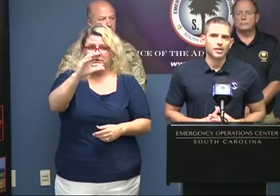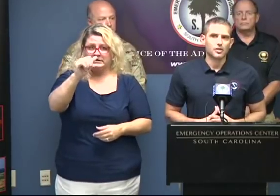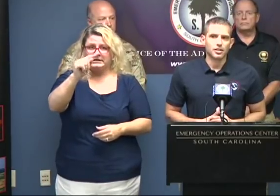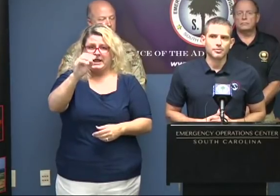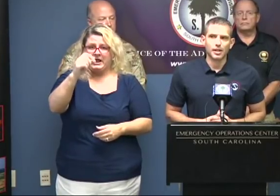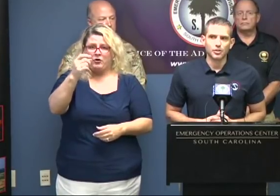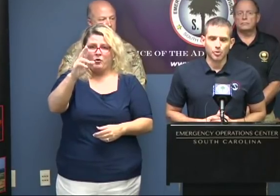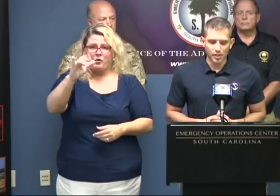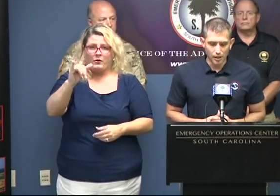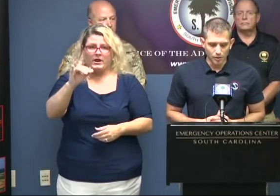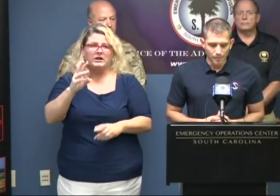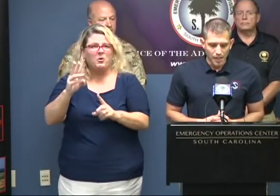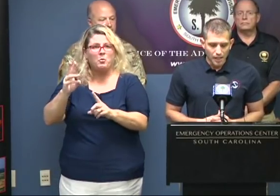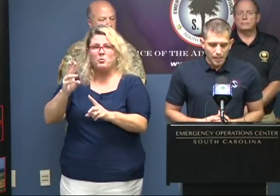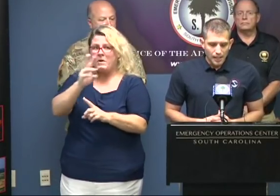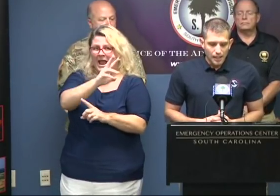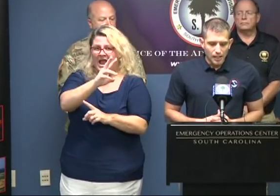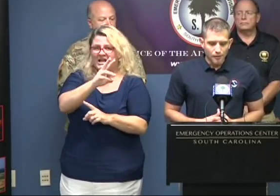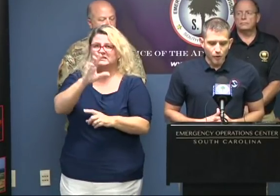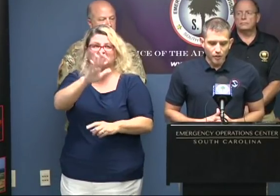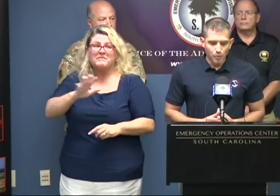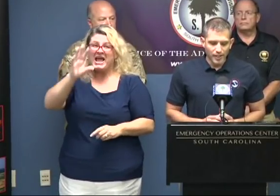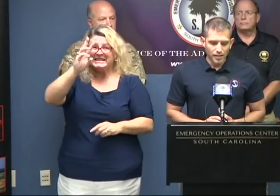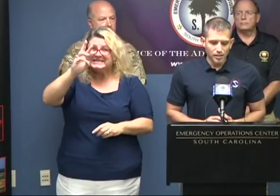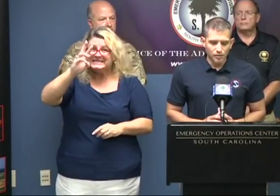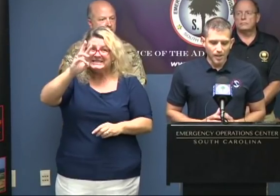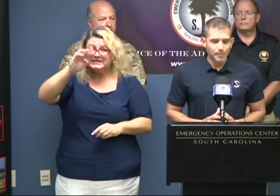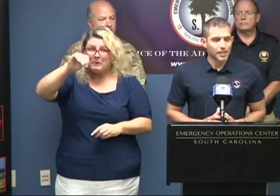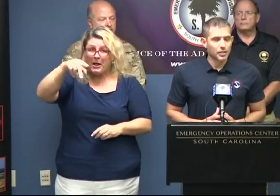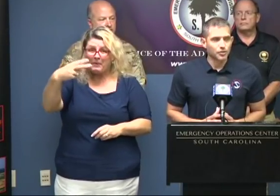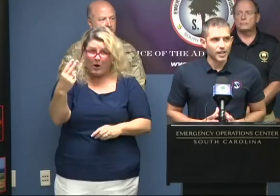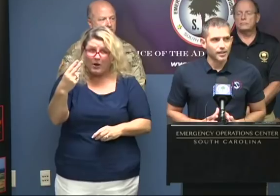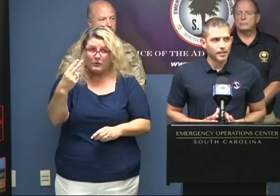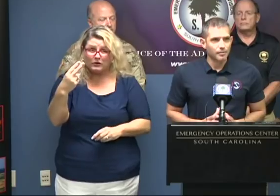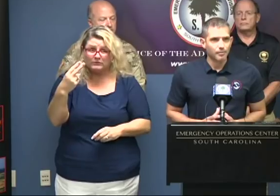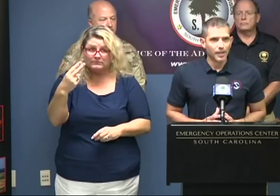about six miles per hour. Florence will begin to rapidly strengthen,